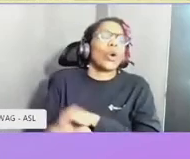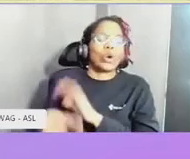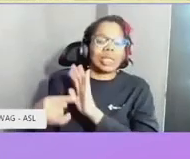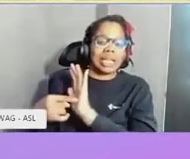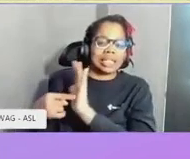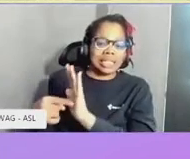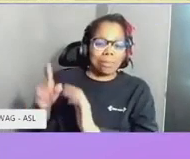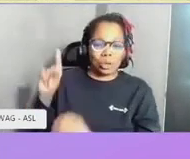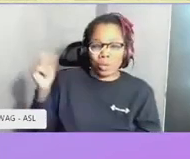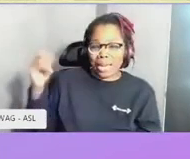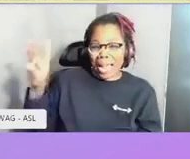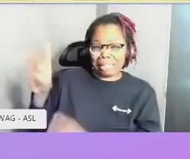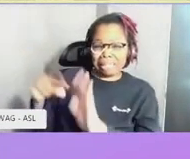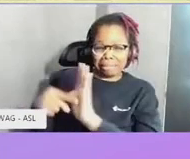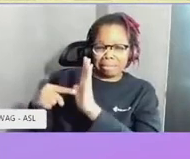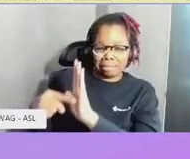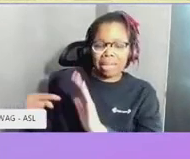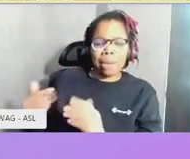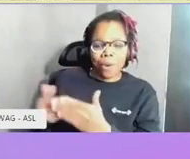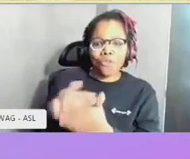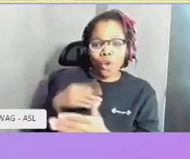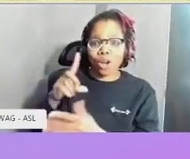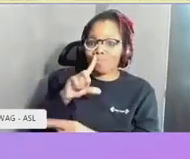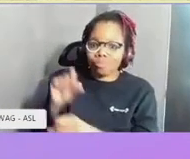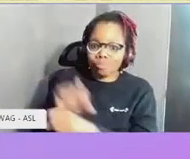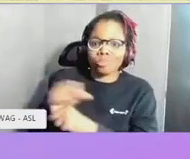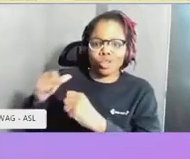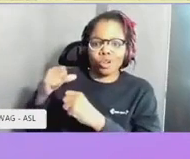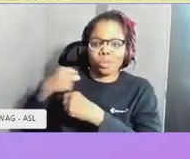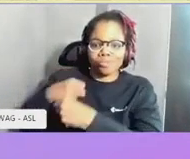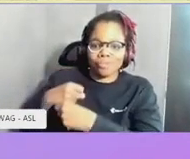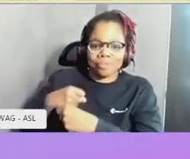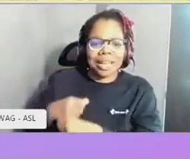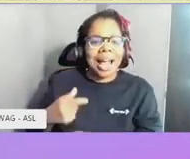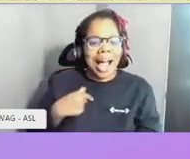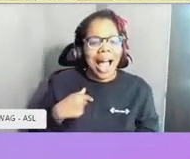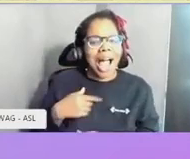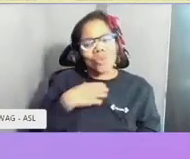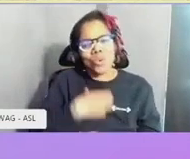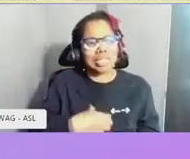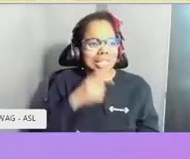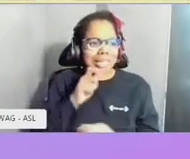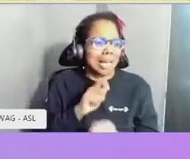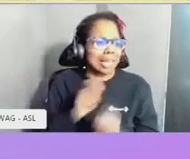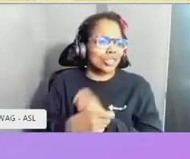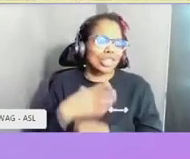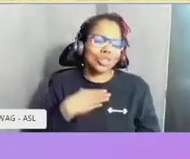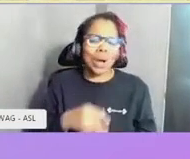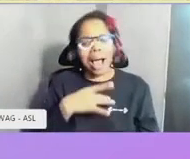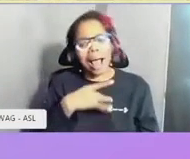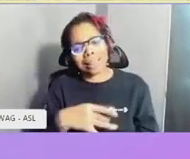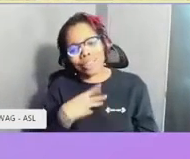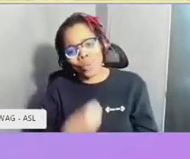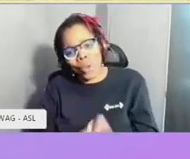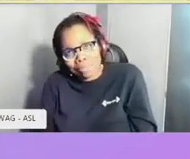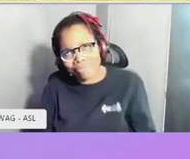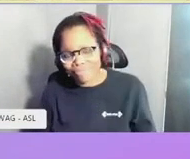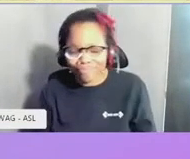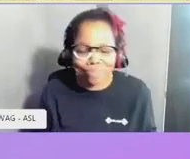to get to is universal design, and again, there's a picture of the Los Angeles system. This was a 2018